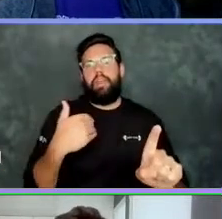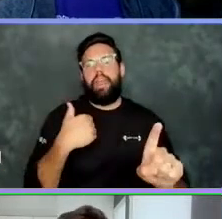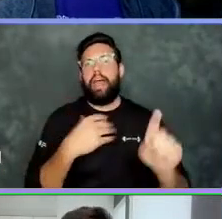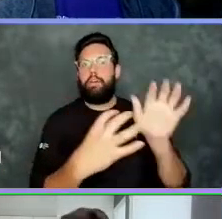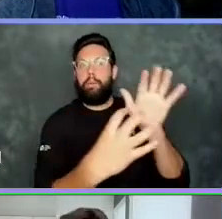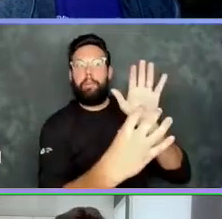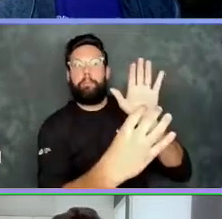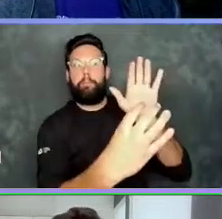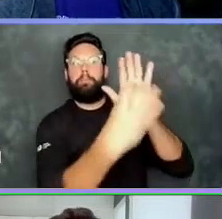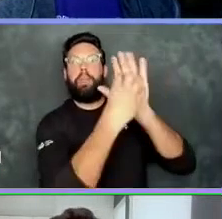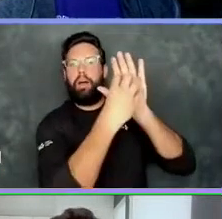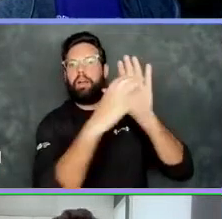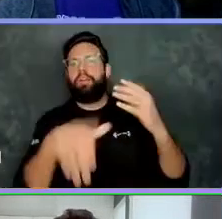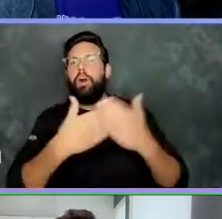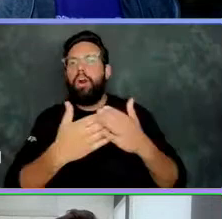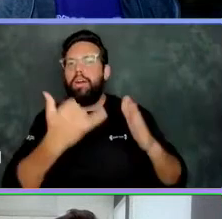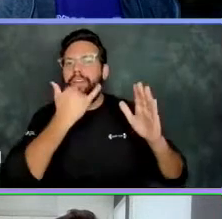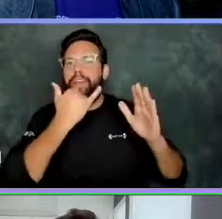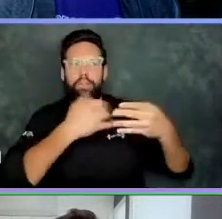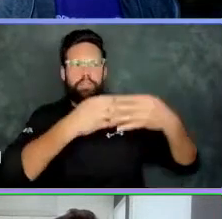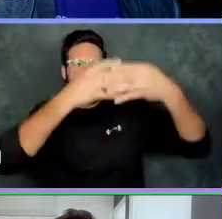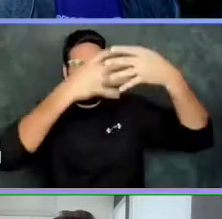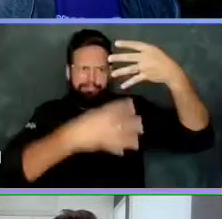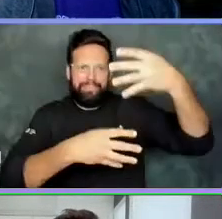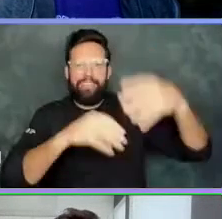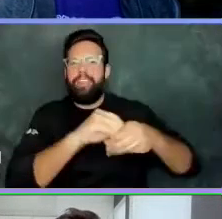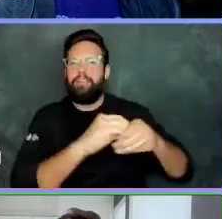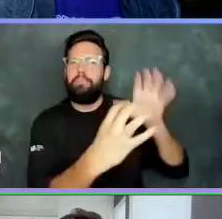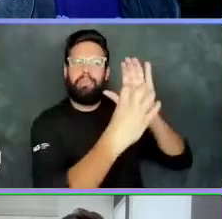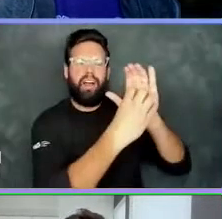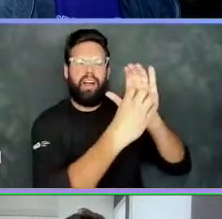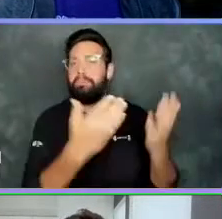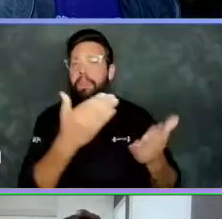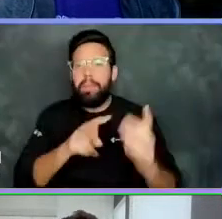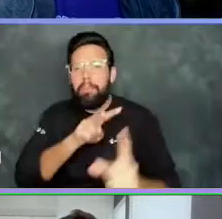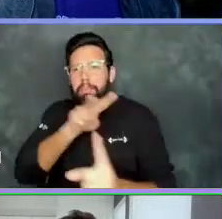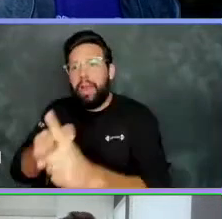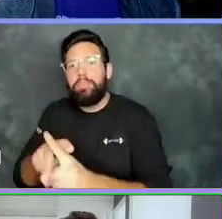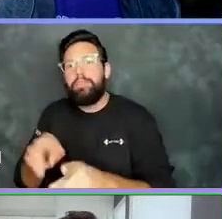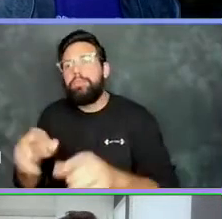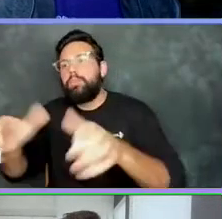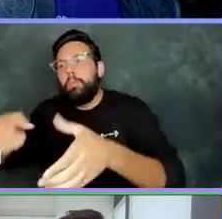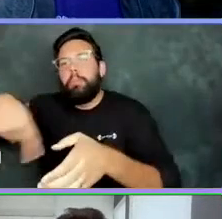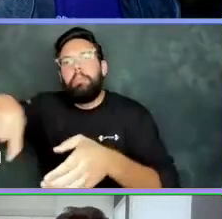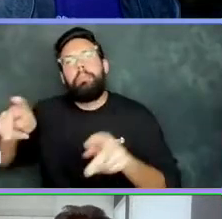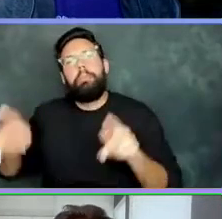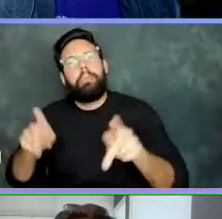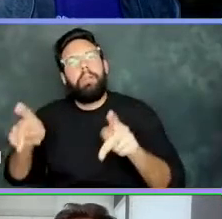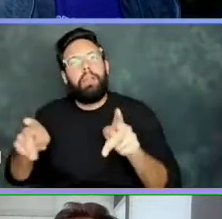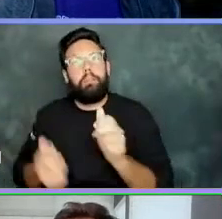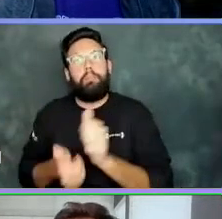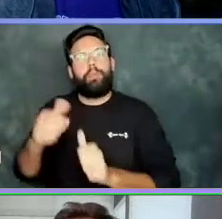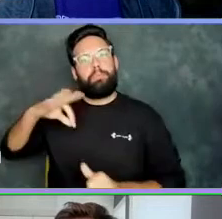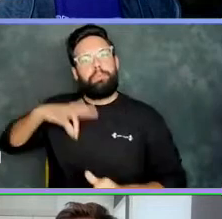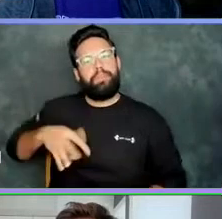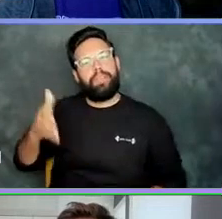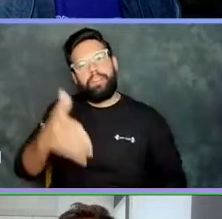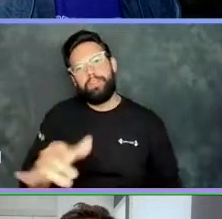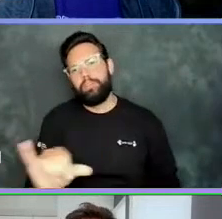point across -- I've seen examples where you have a block, and all the errors on the form are listed inside